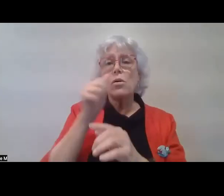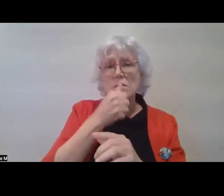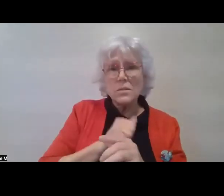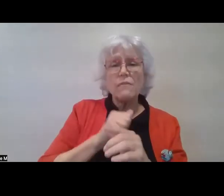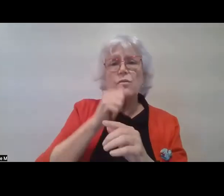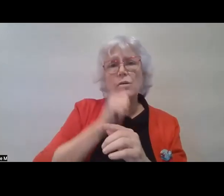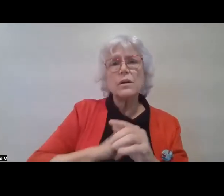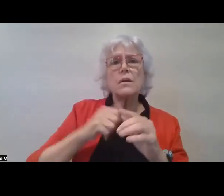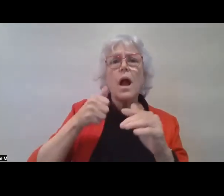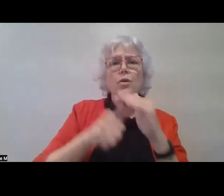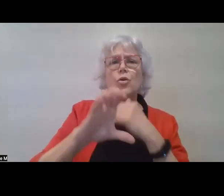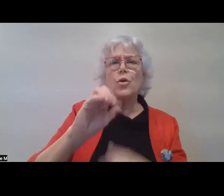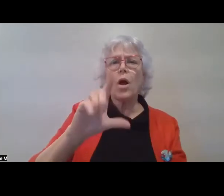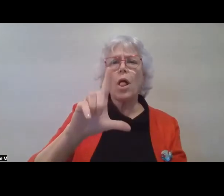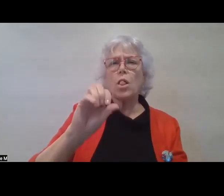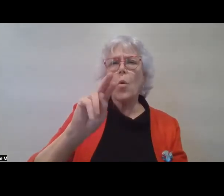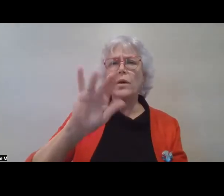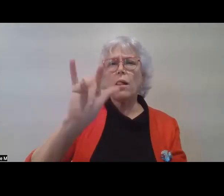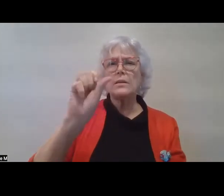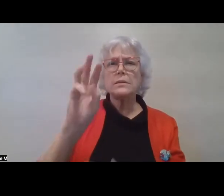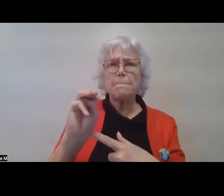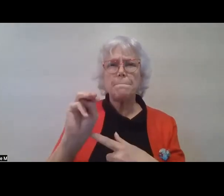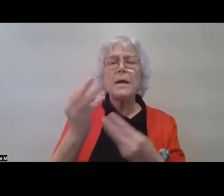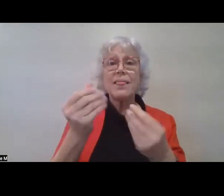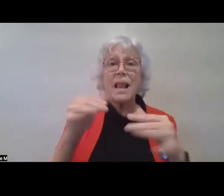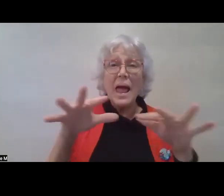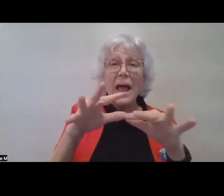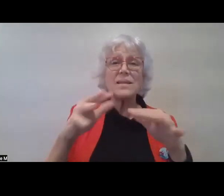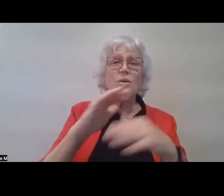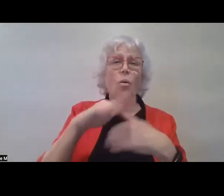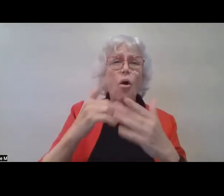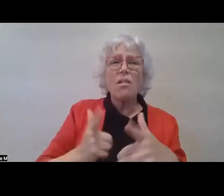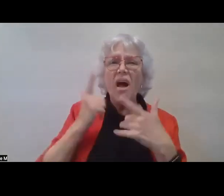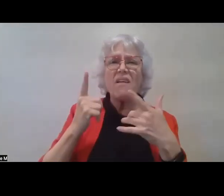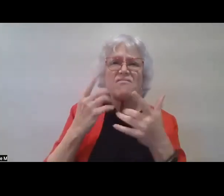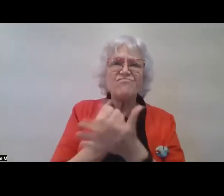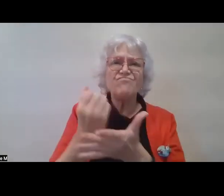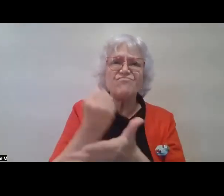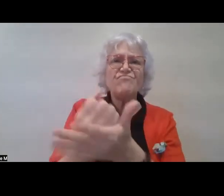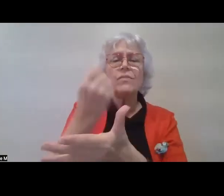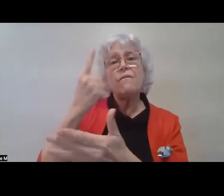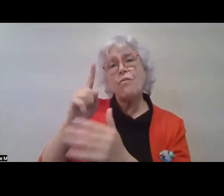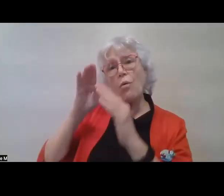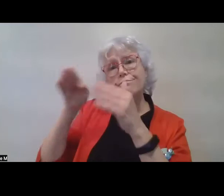colonialism. These lands and all life have been plundered to build the wealth and power and military might